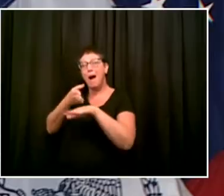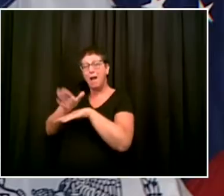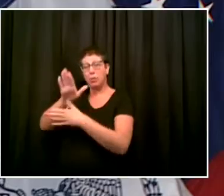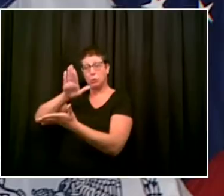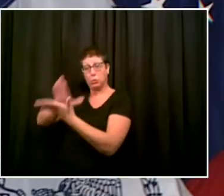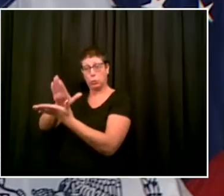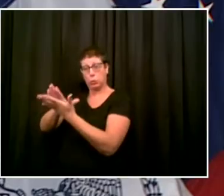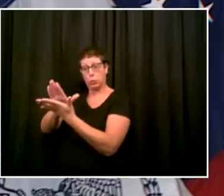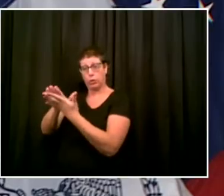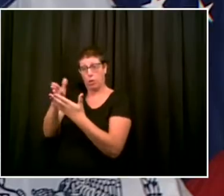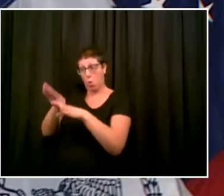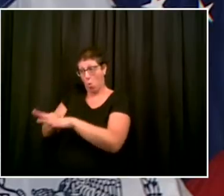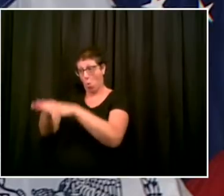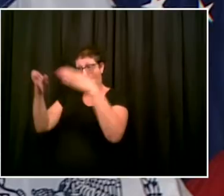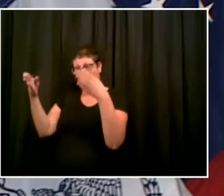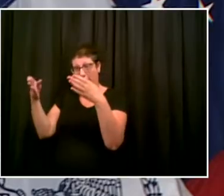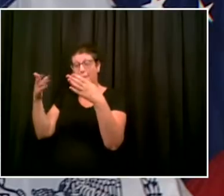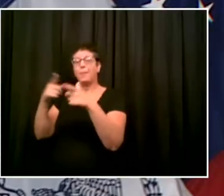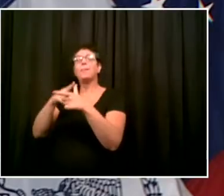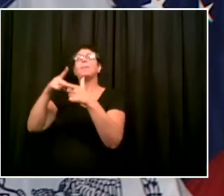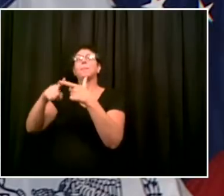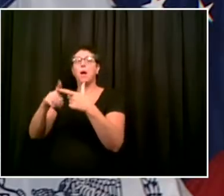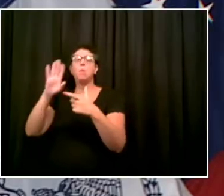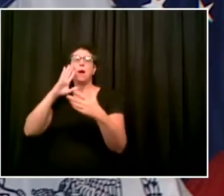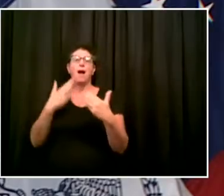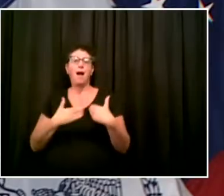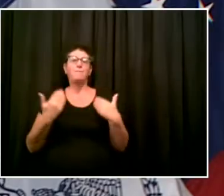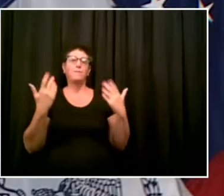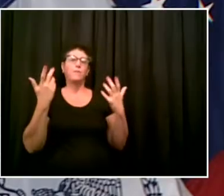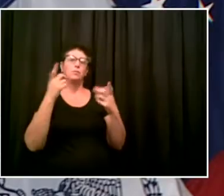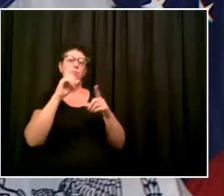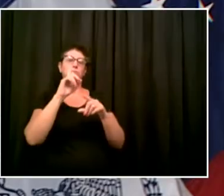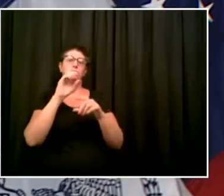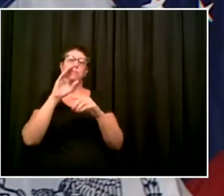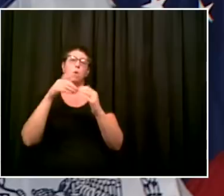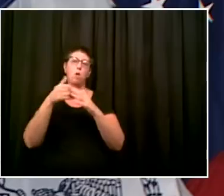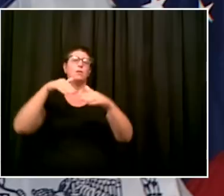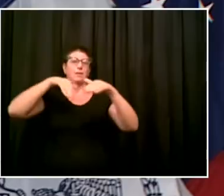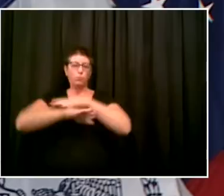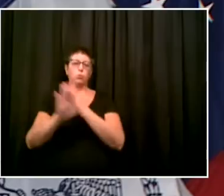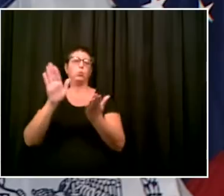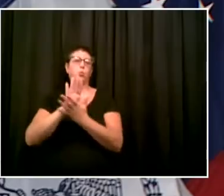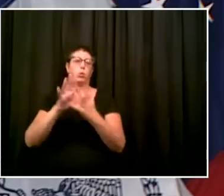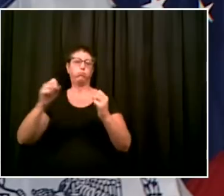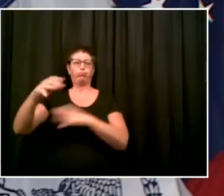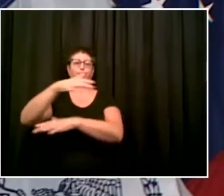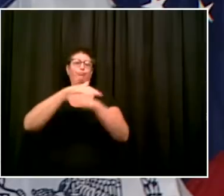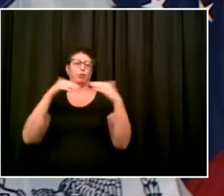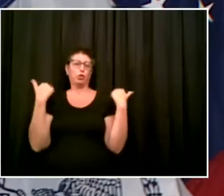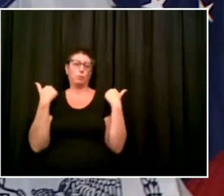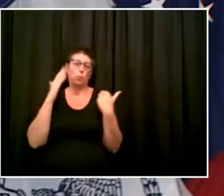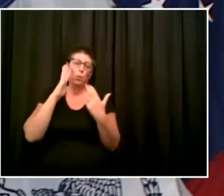WITH THEM WILL WILL BE DOIG N ONOIGNG IN PERSON INSPECTION FREE UP AFTER SCHOOL AND CHLDICARE, AFTER